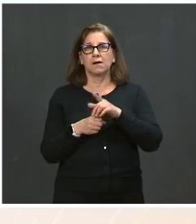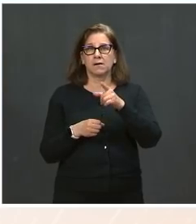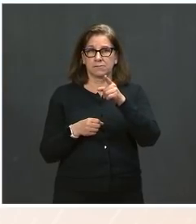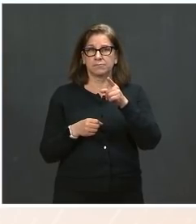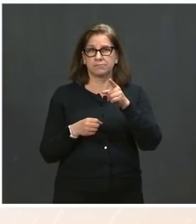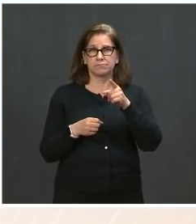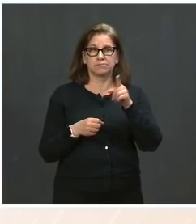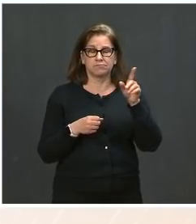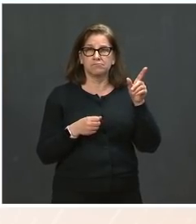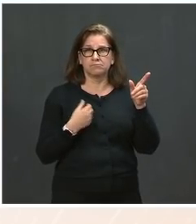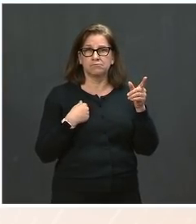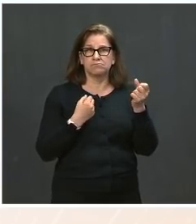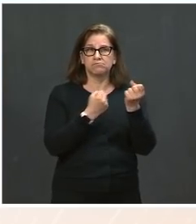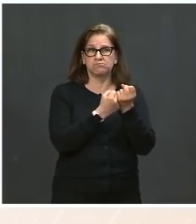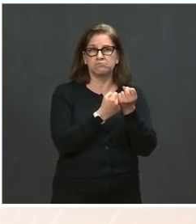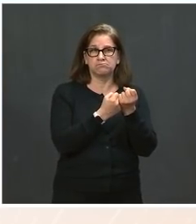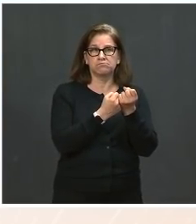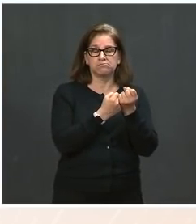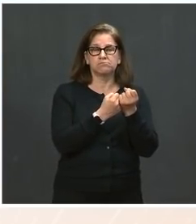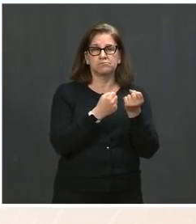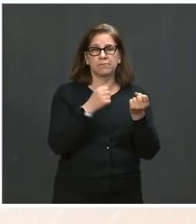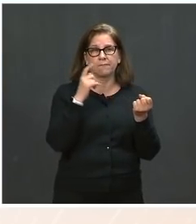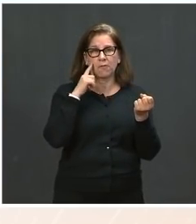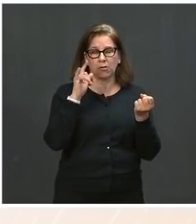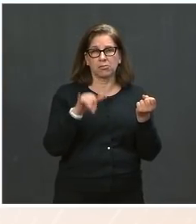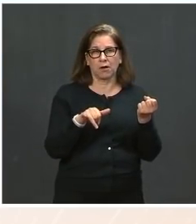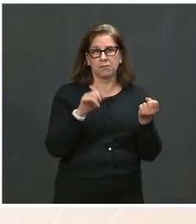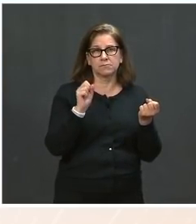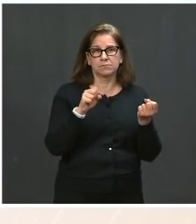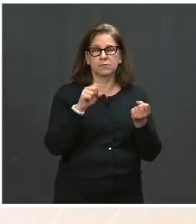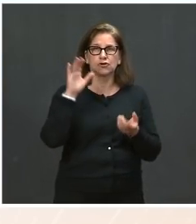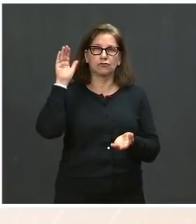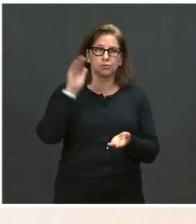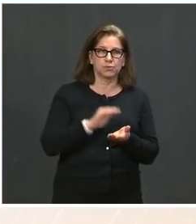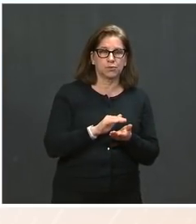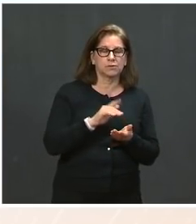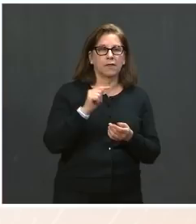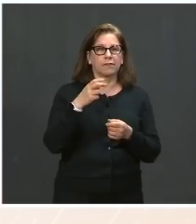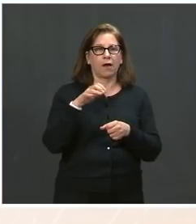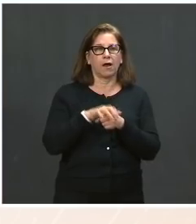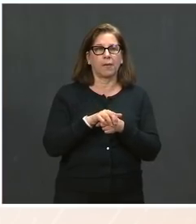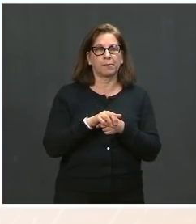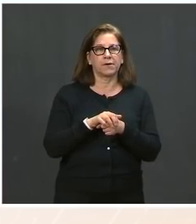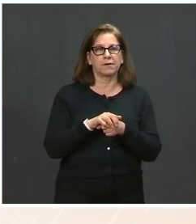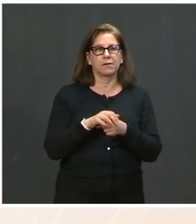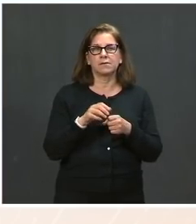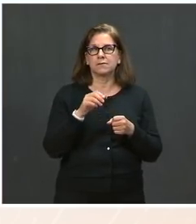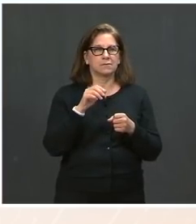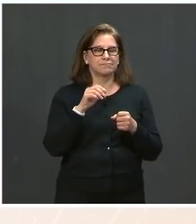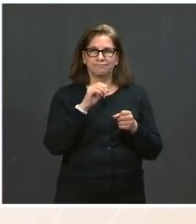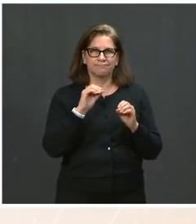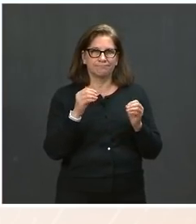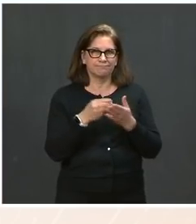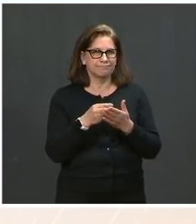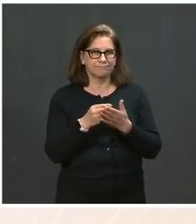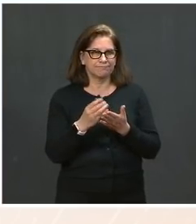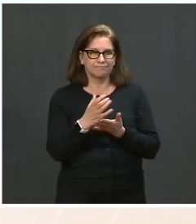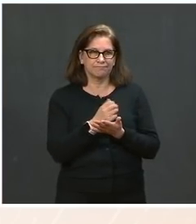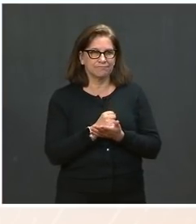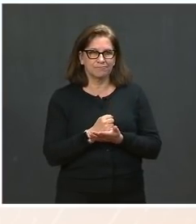or returning the SALT deduction, I guess I should say. It is not a revenue raiser, as you well know. And -- but we are open to hearing their ideas,